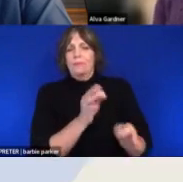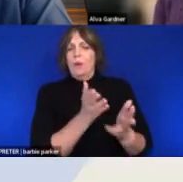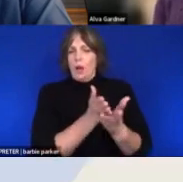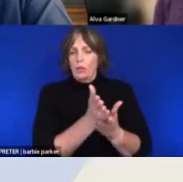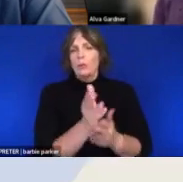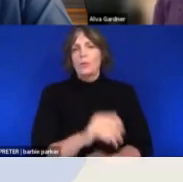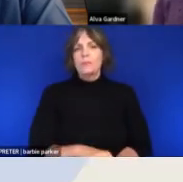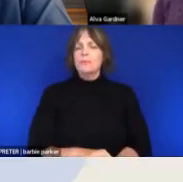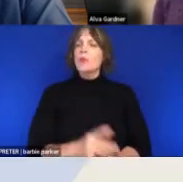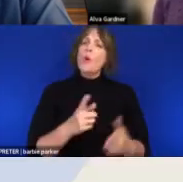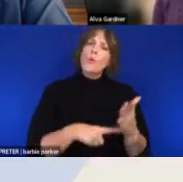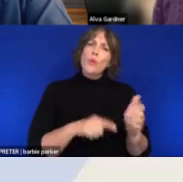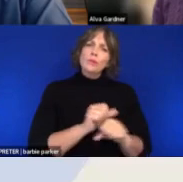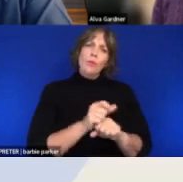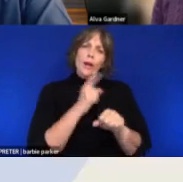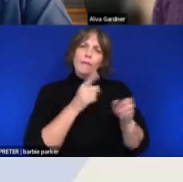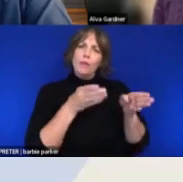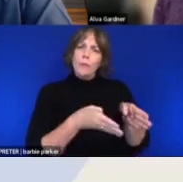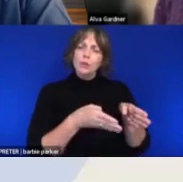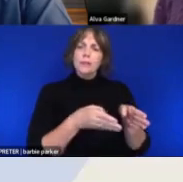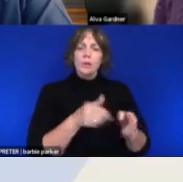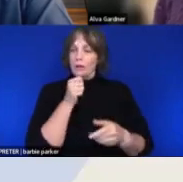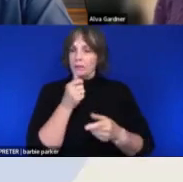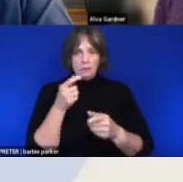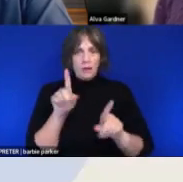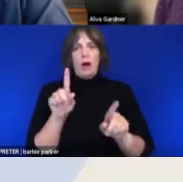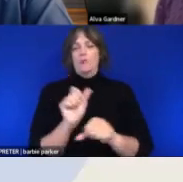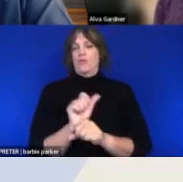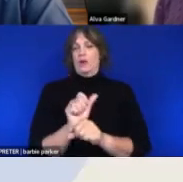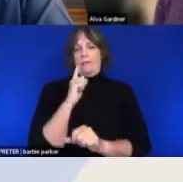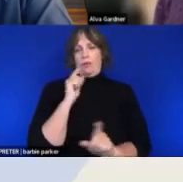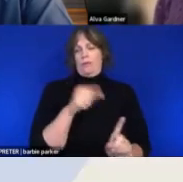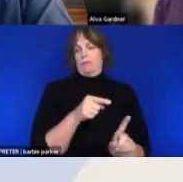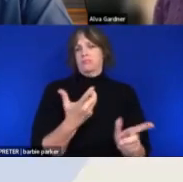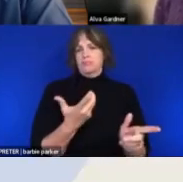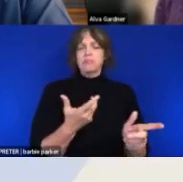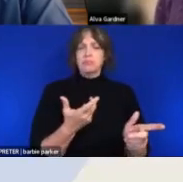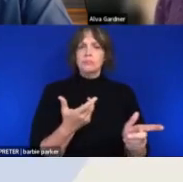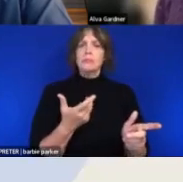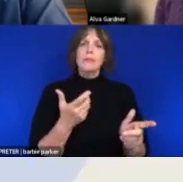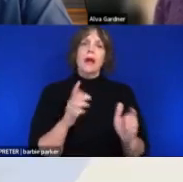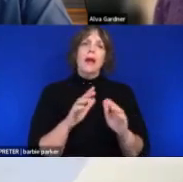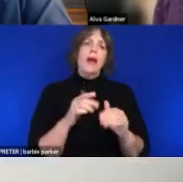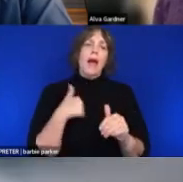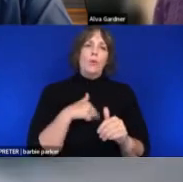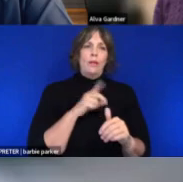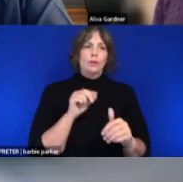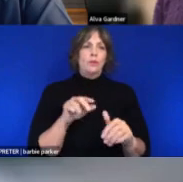person in those situations. And then we need to apply the learning. And we can do that by focusing on those three key elements I mentioned earlier.